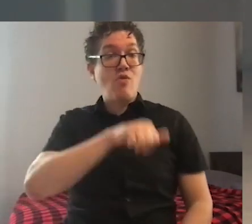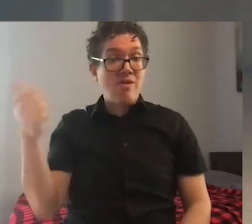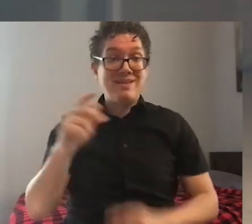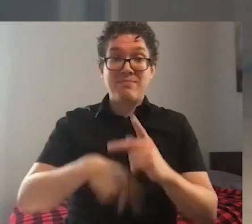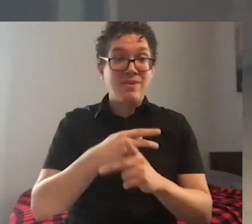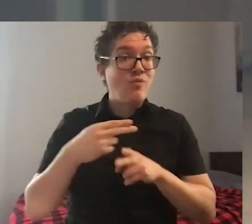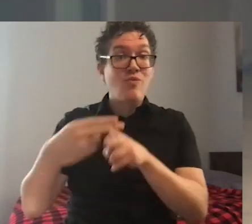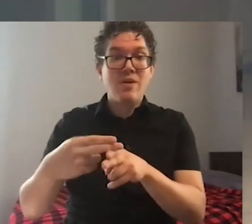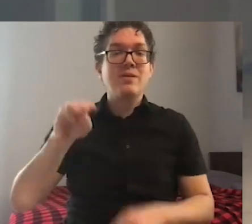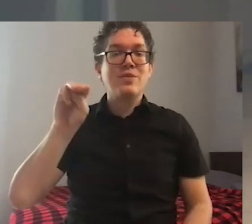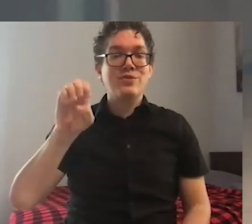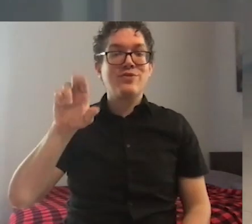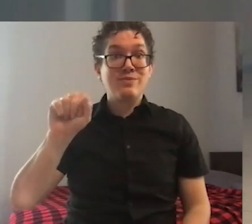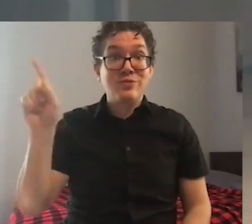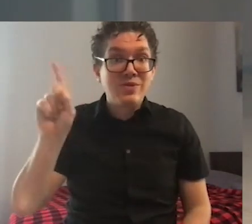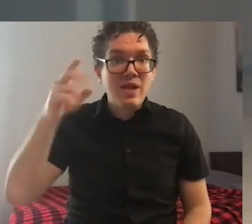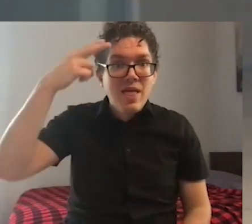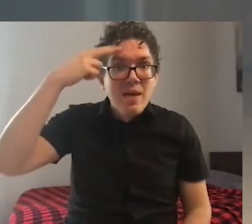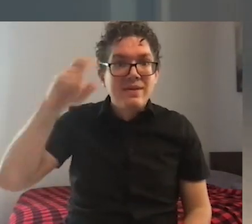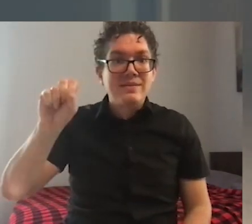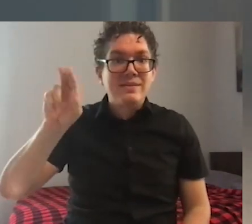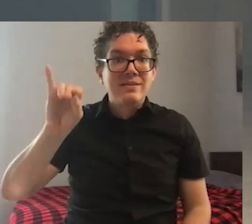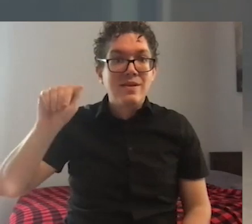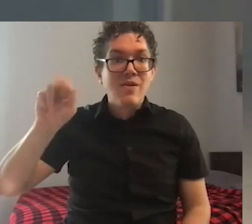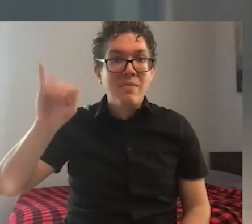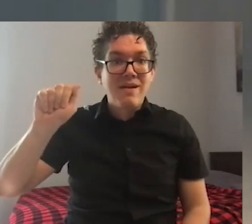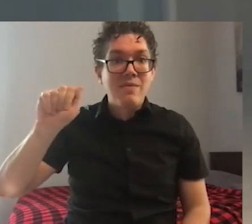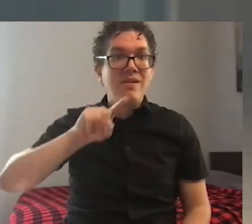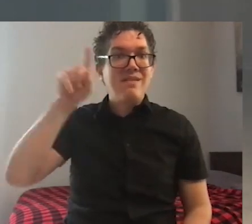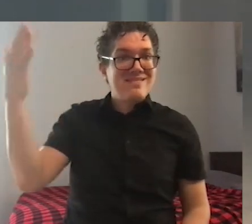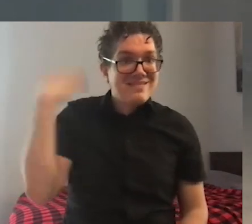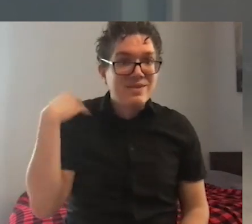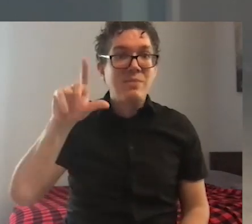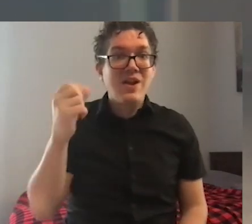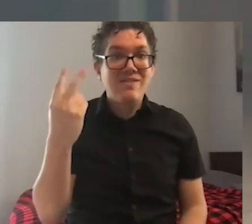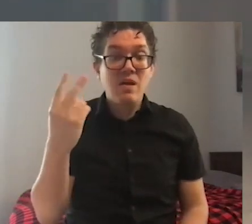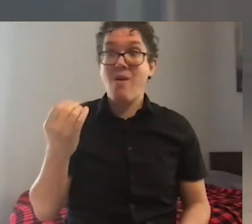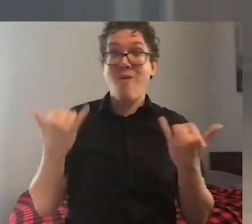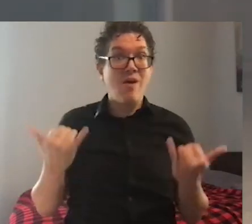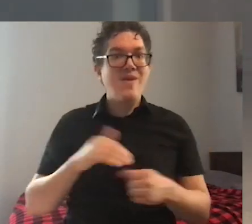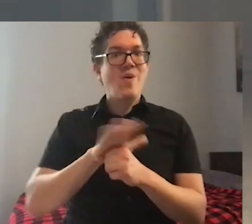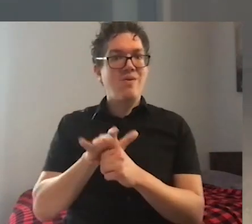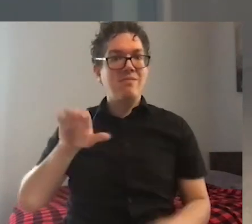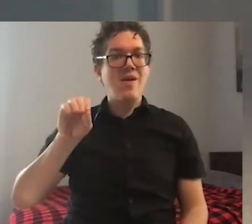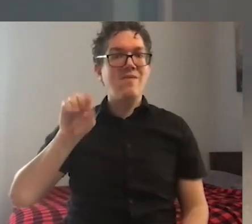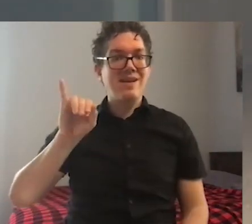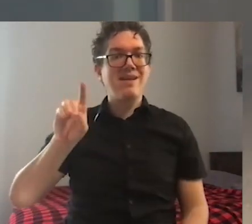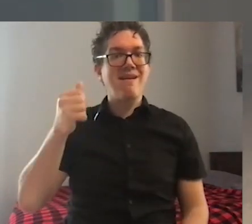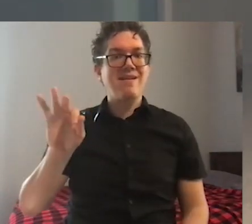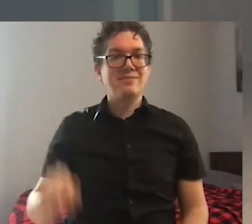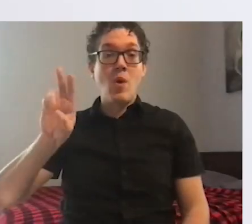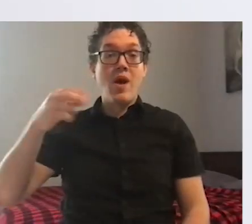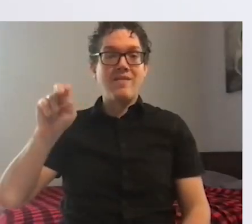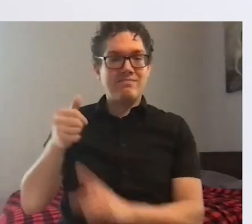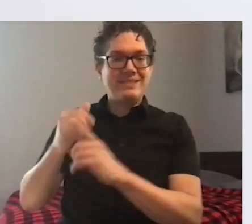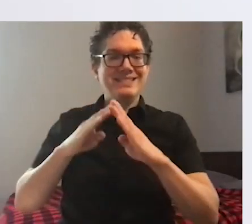identified in Saudi Arabia in 2012, and finally, a name we are all too familiar with: Covid-19.